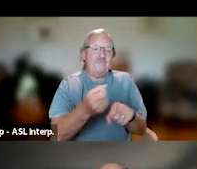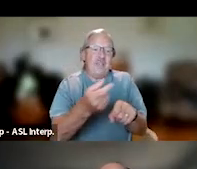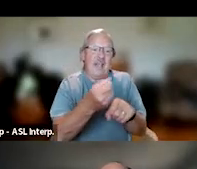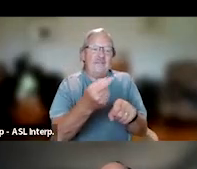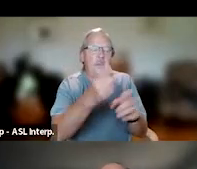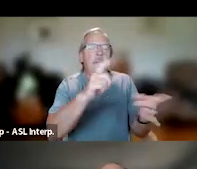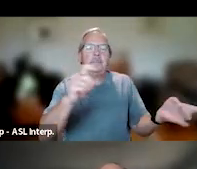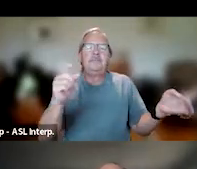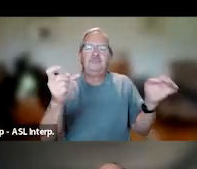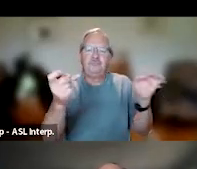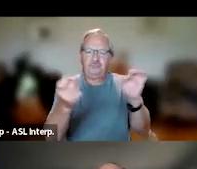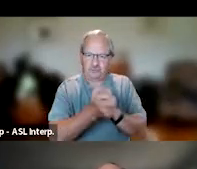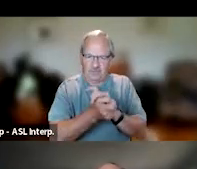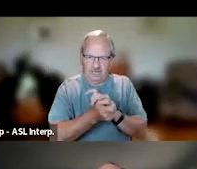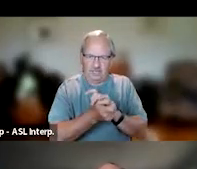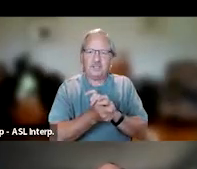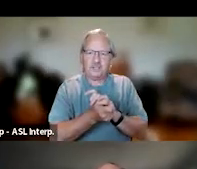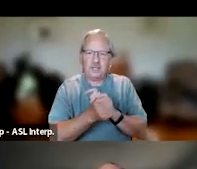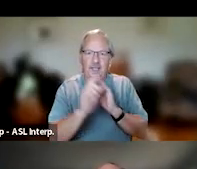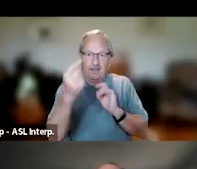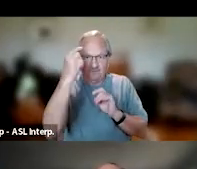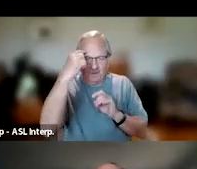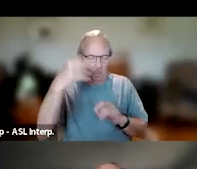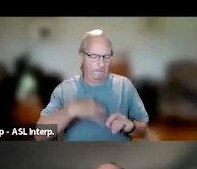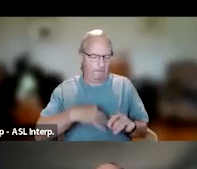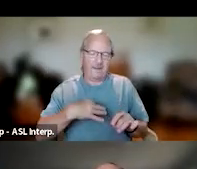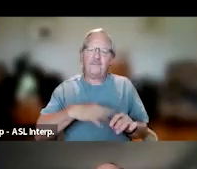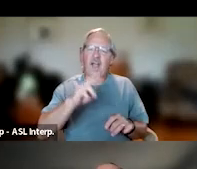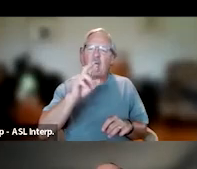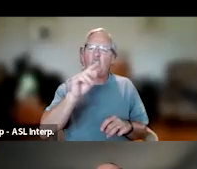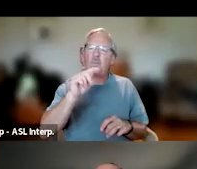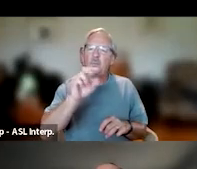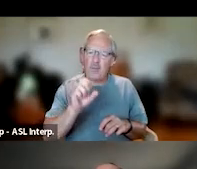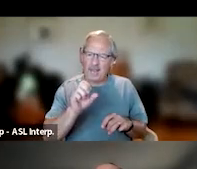to the federal benefit rate, substantial gainful activity,